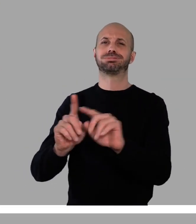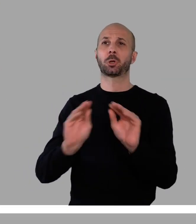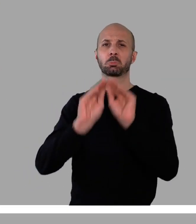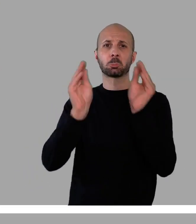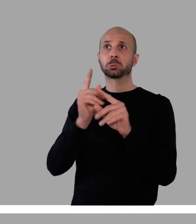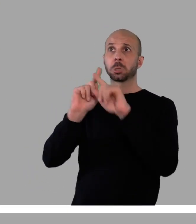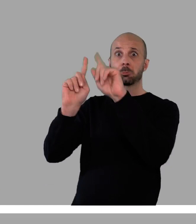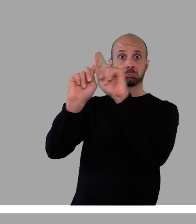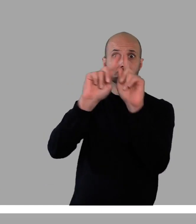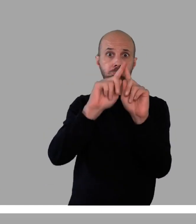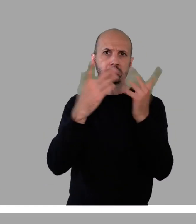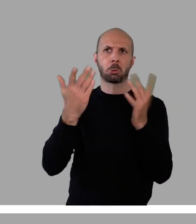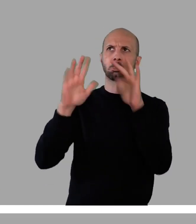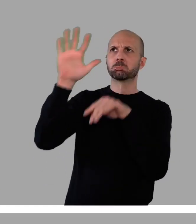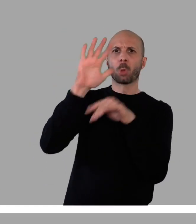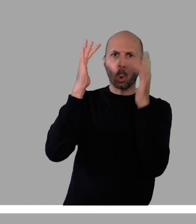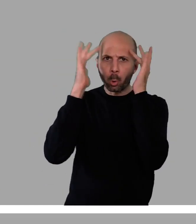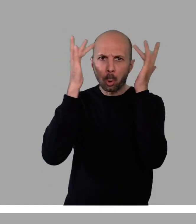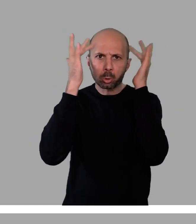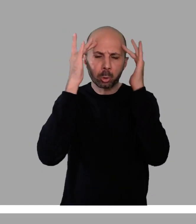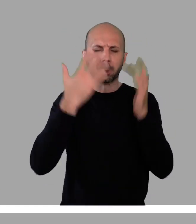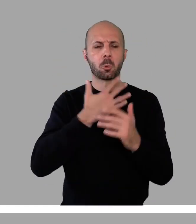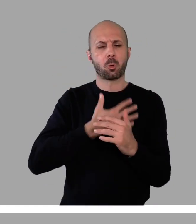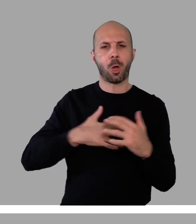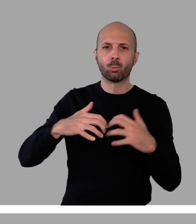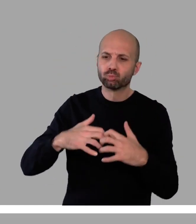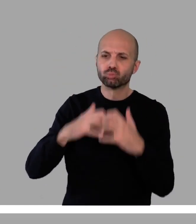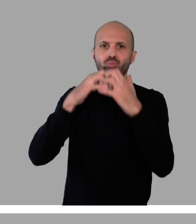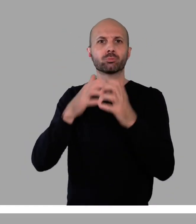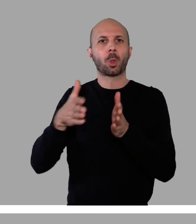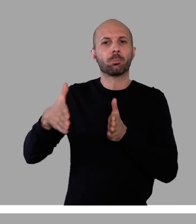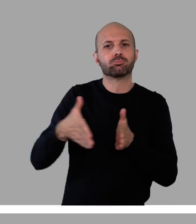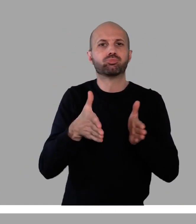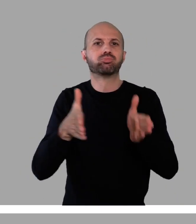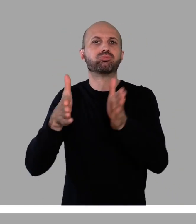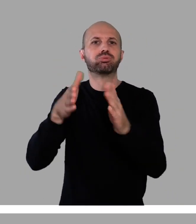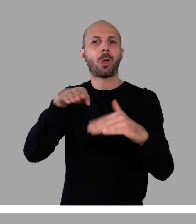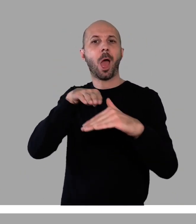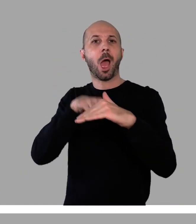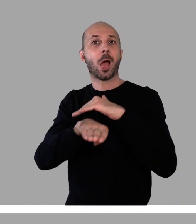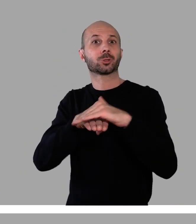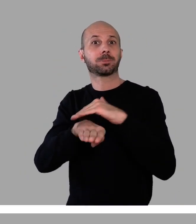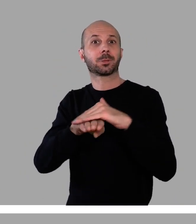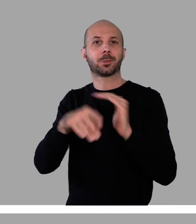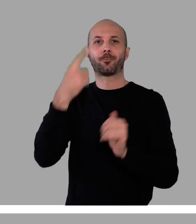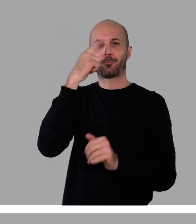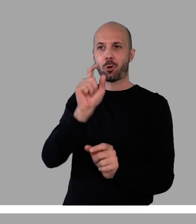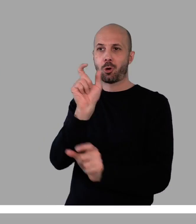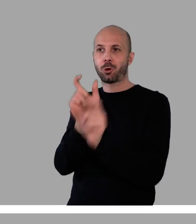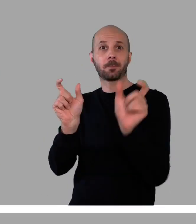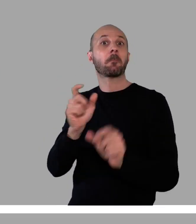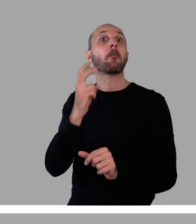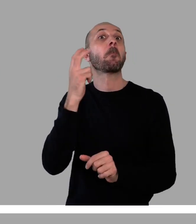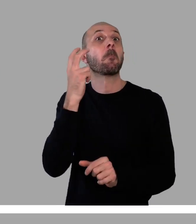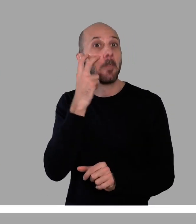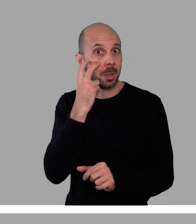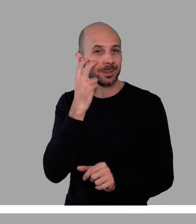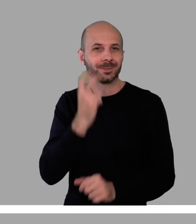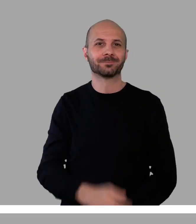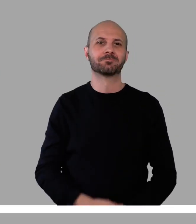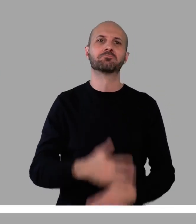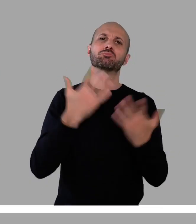that wish to create accessible itineraries for visually impaired people.